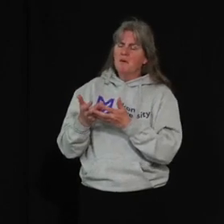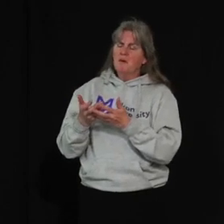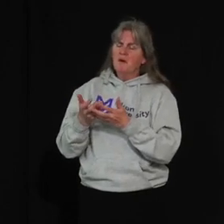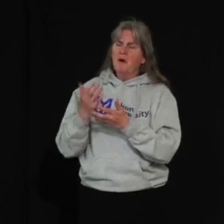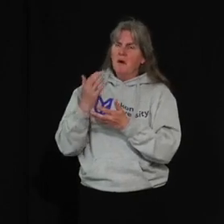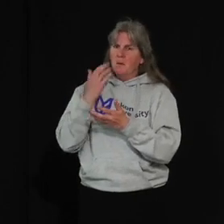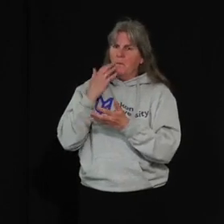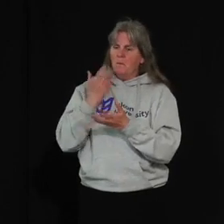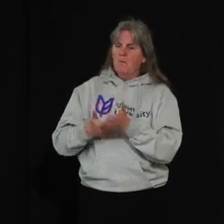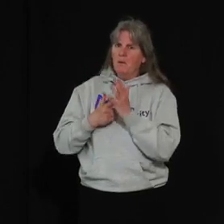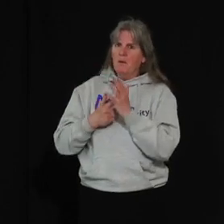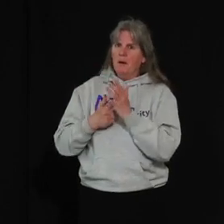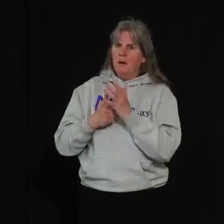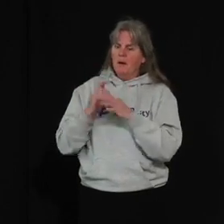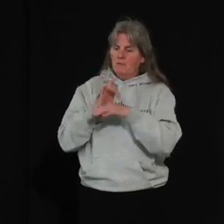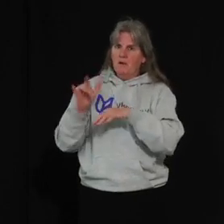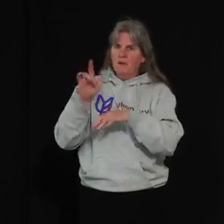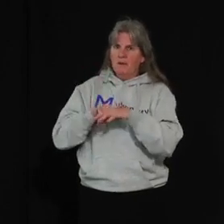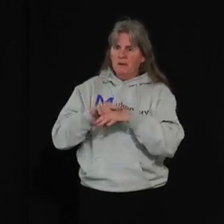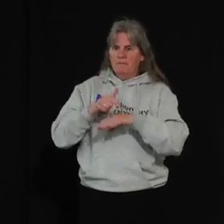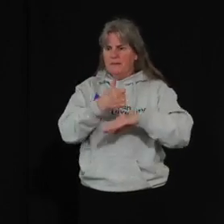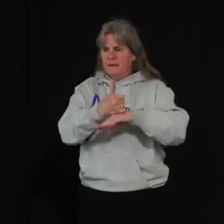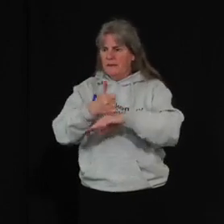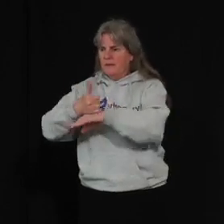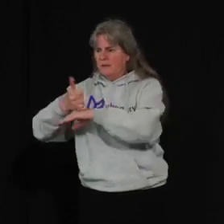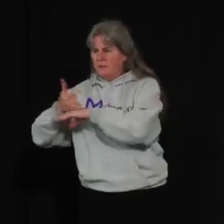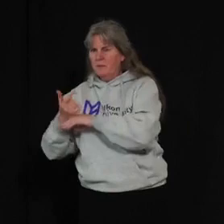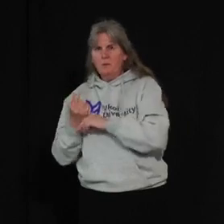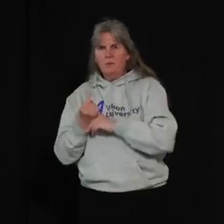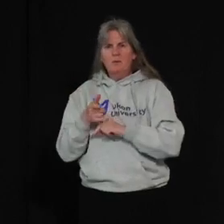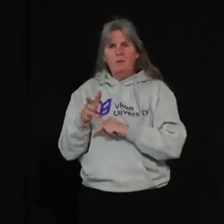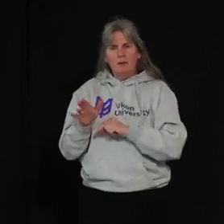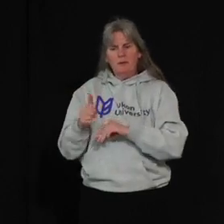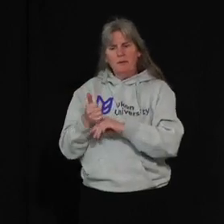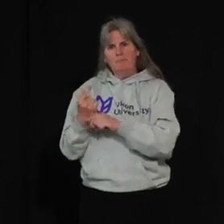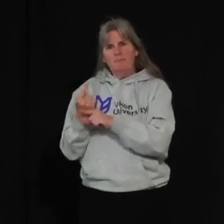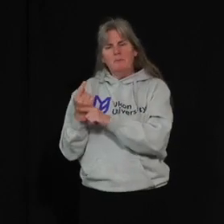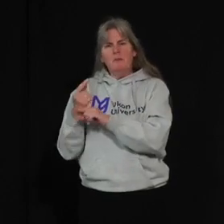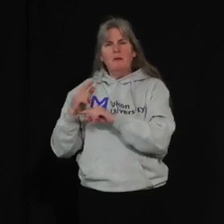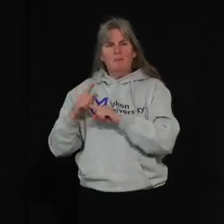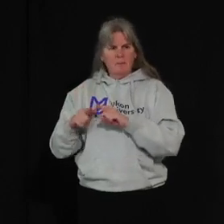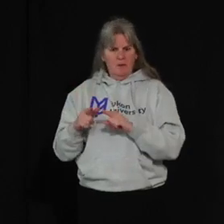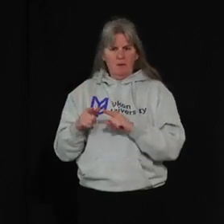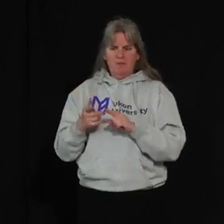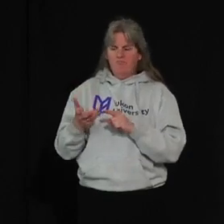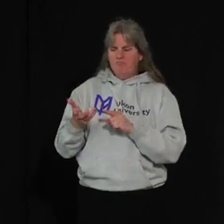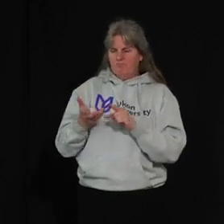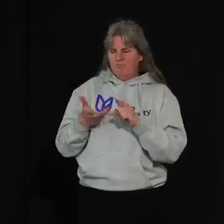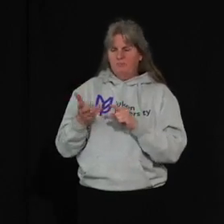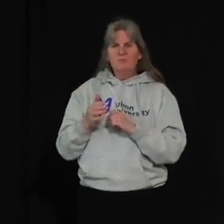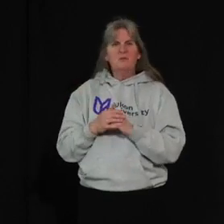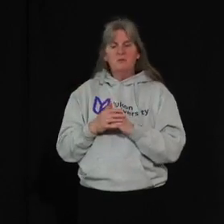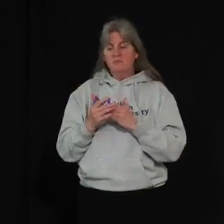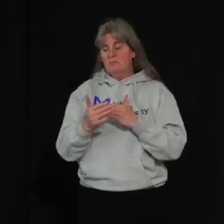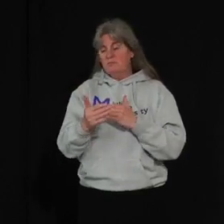We recognize this does take time to adapt, but also the needs are going to take time to adapt.